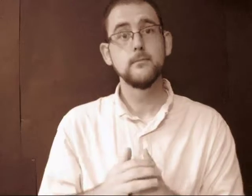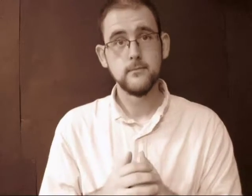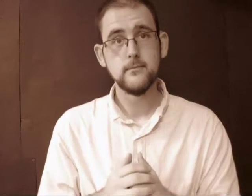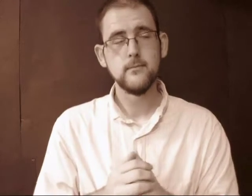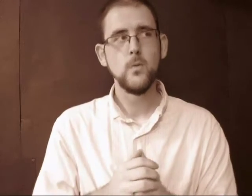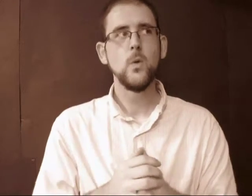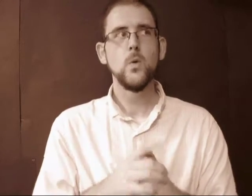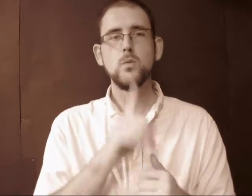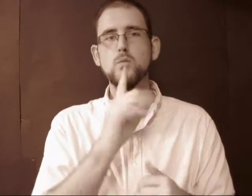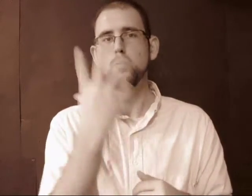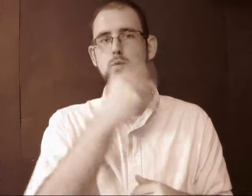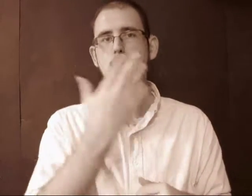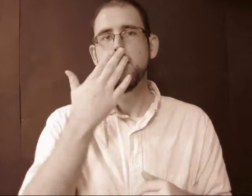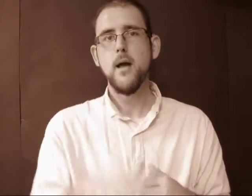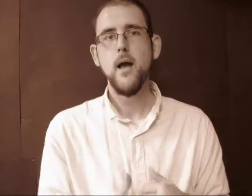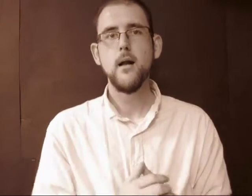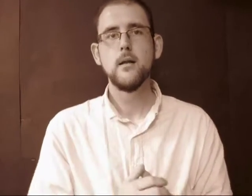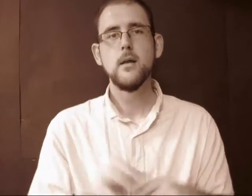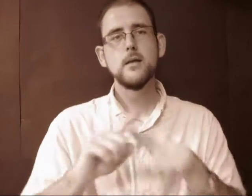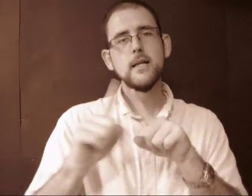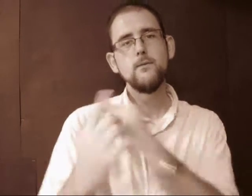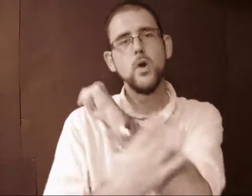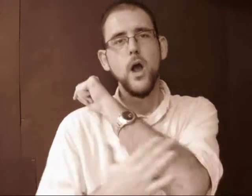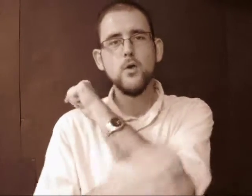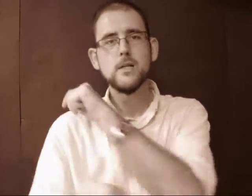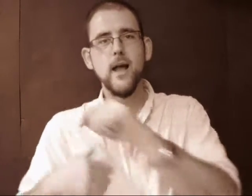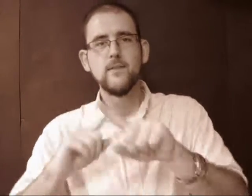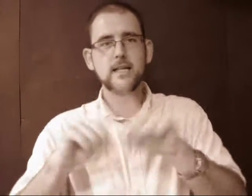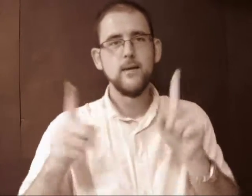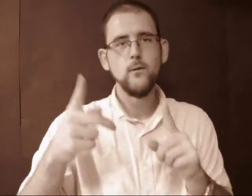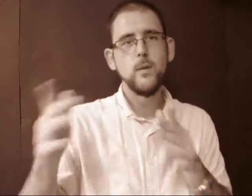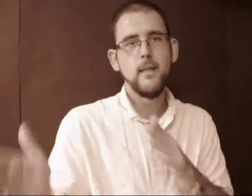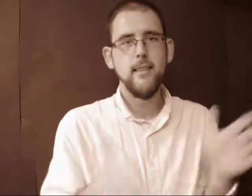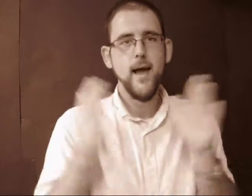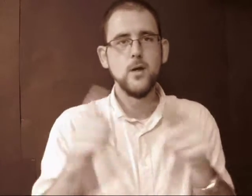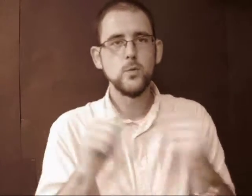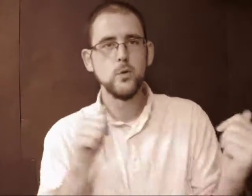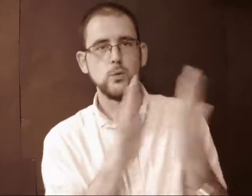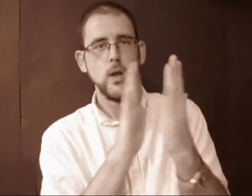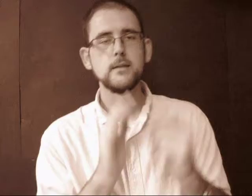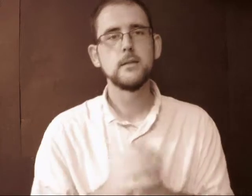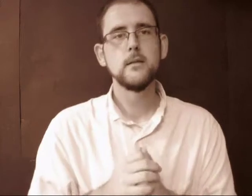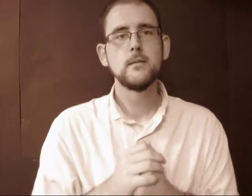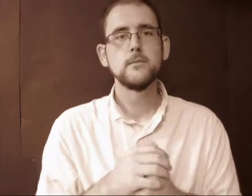It was pretty bad. Different countries had different plans to address the spread of zombiism.